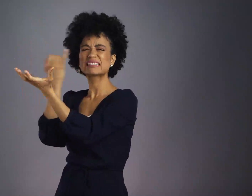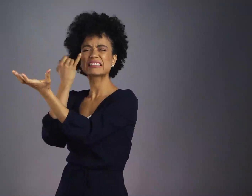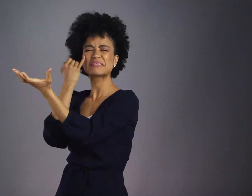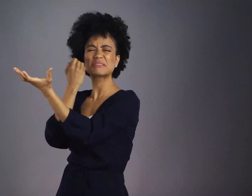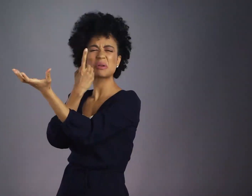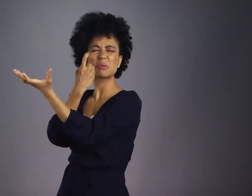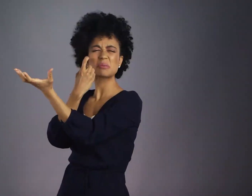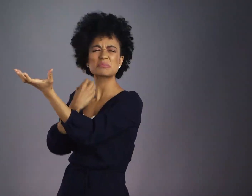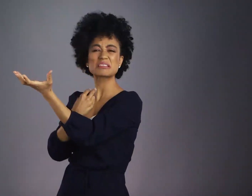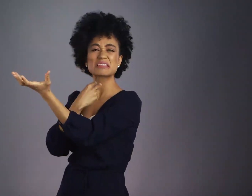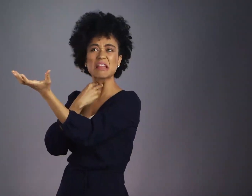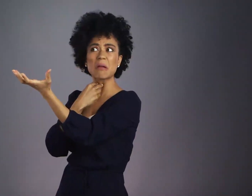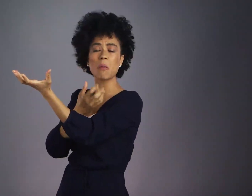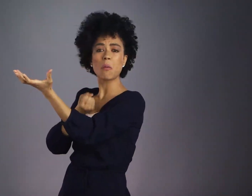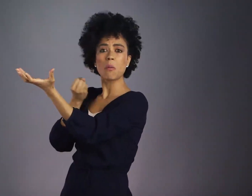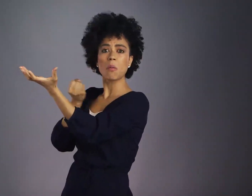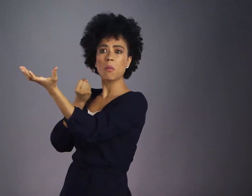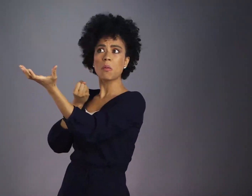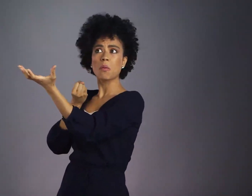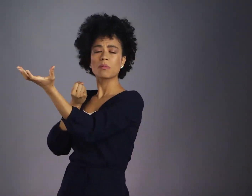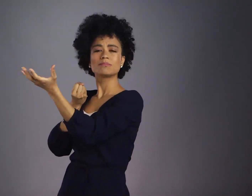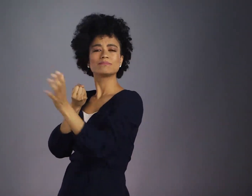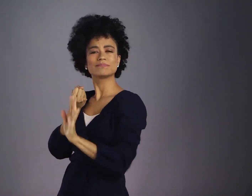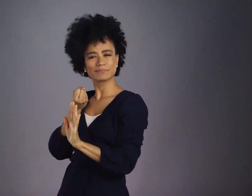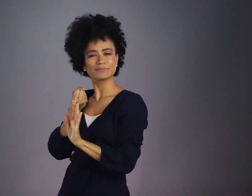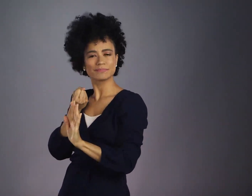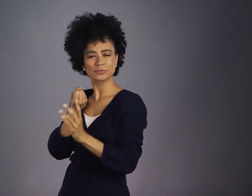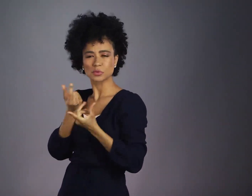we ask God to help us be willing.